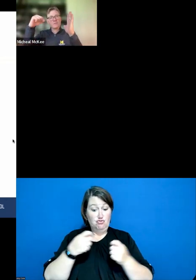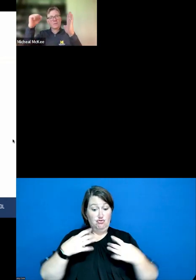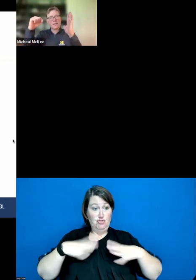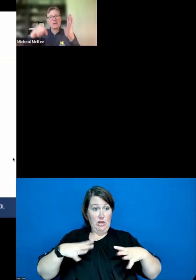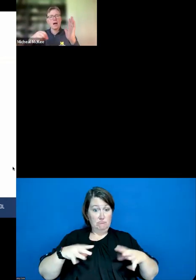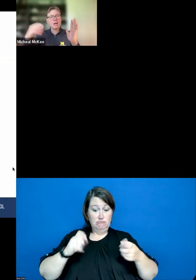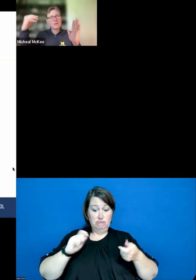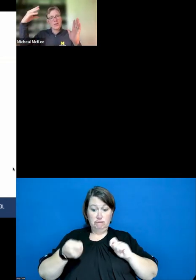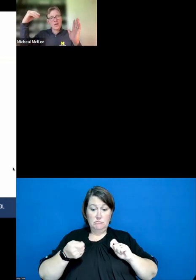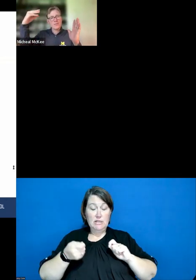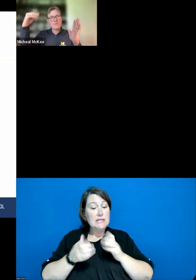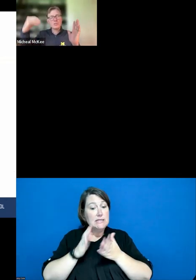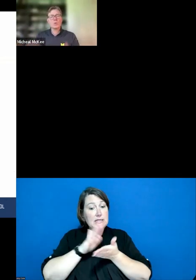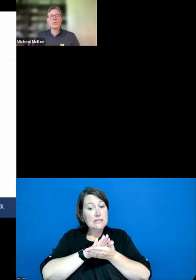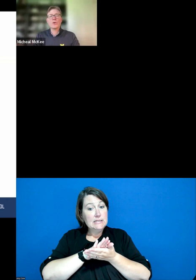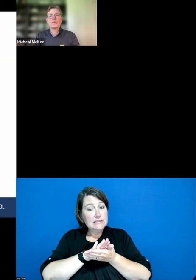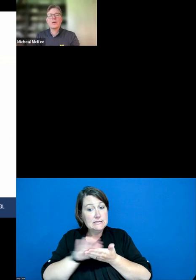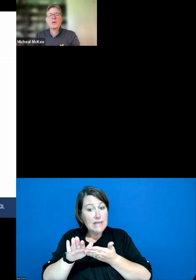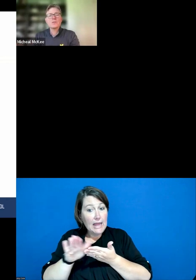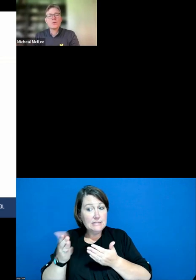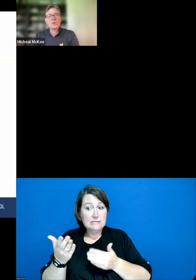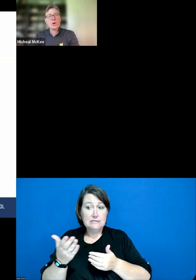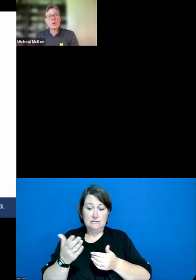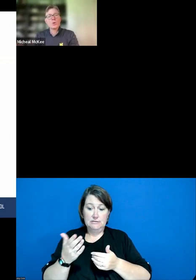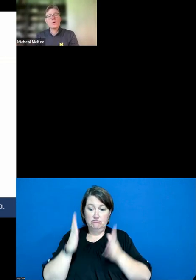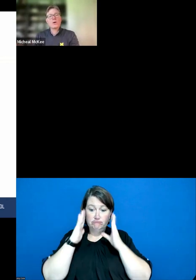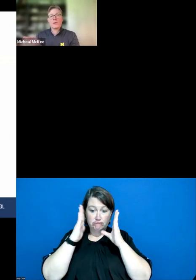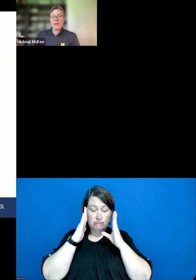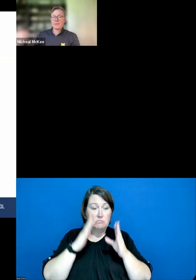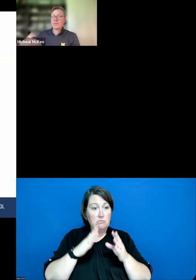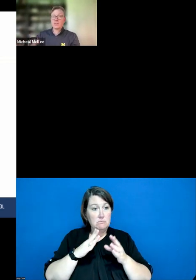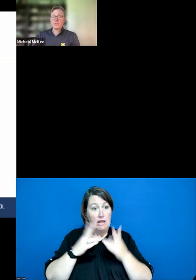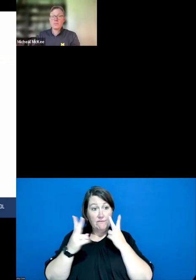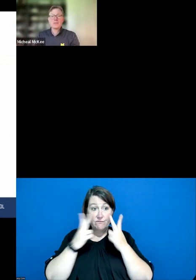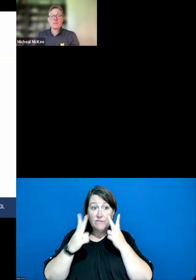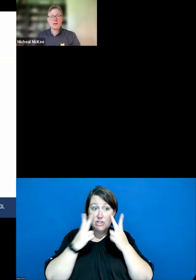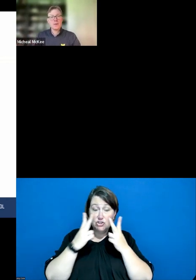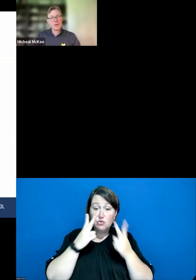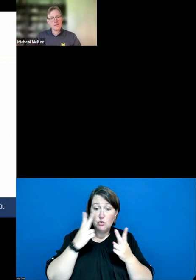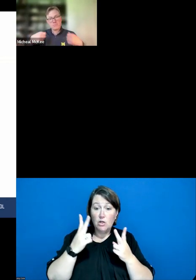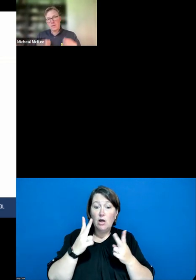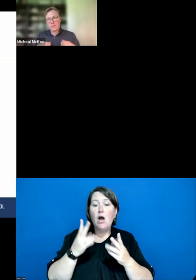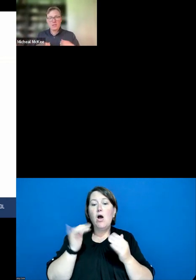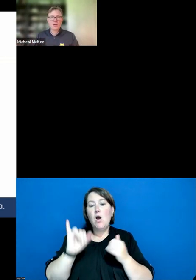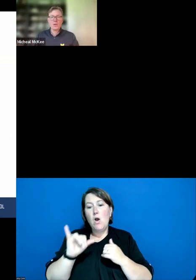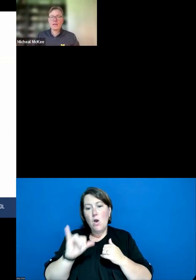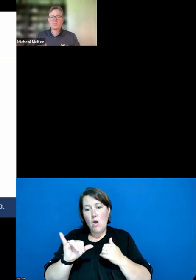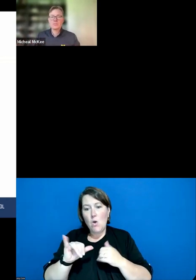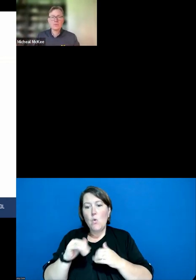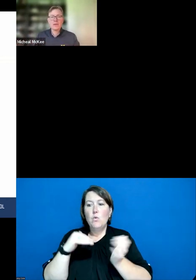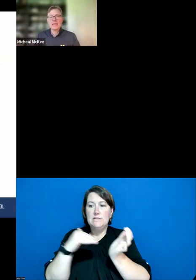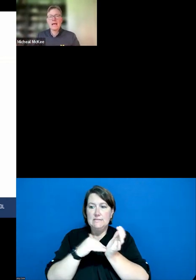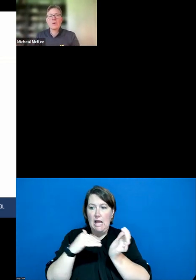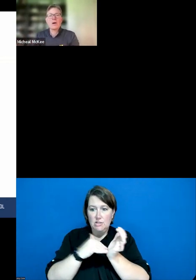have somebody knock and you have a visual alert. So you know, okay, the doctor is about to come on. I'm going to go ahead, just put my gown